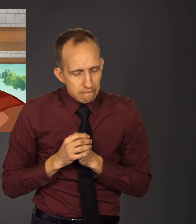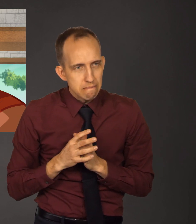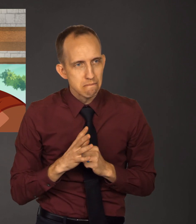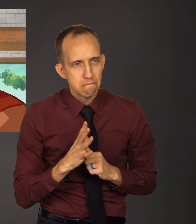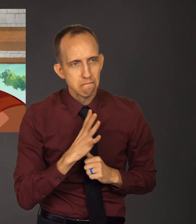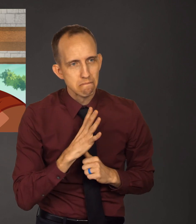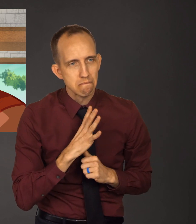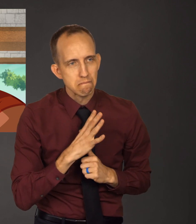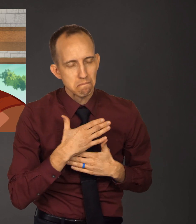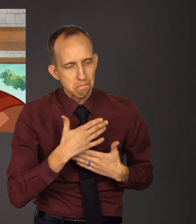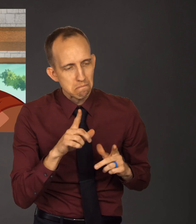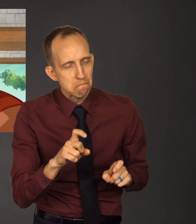The servant agreed.